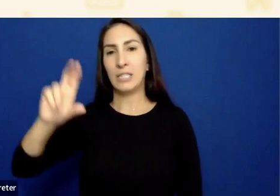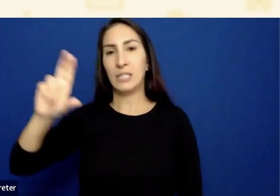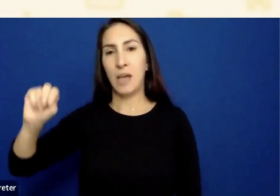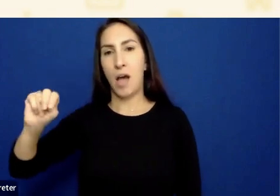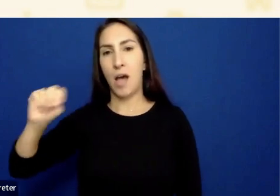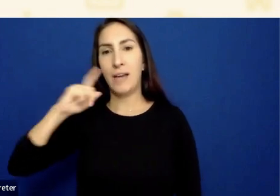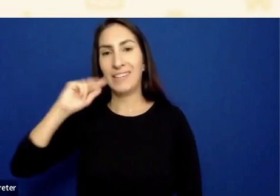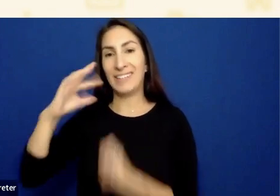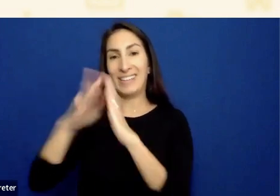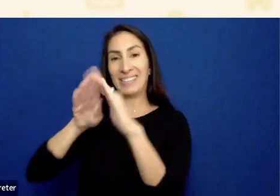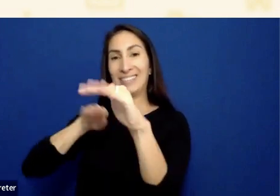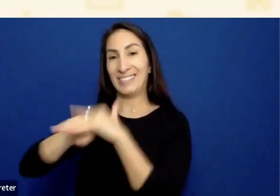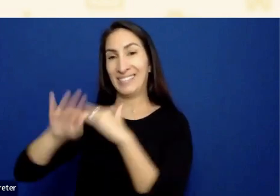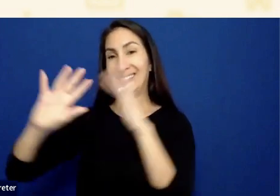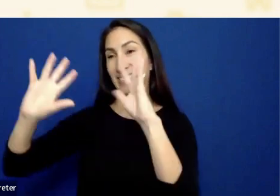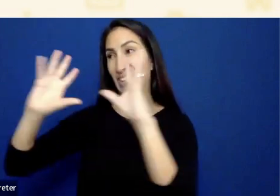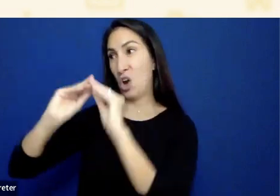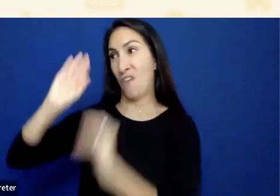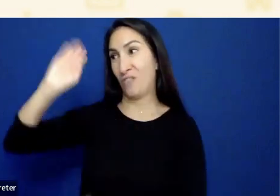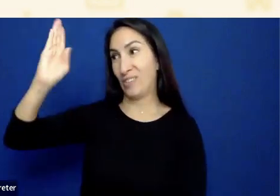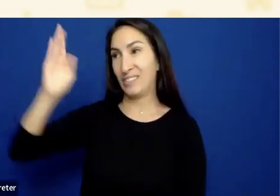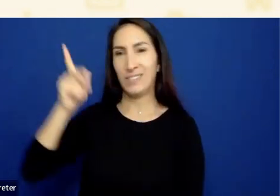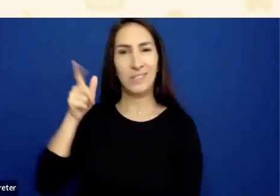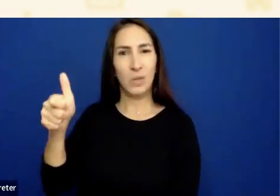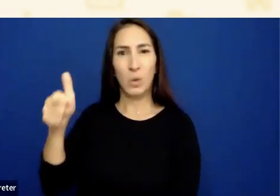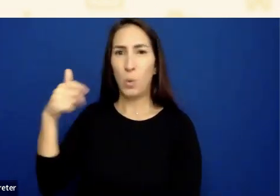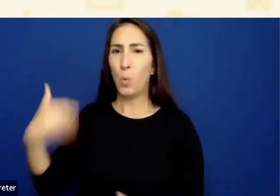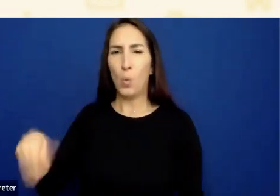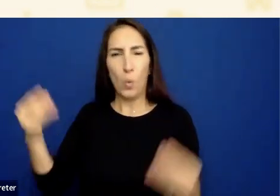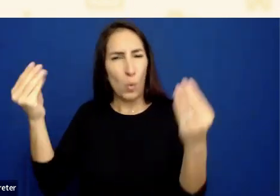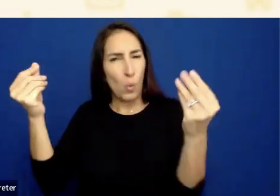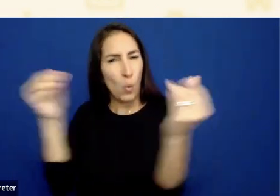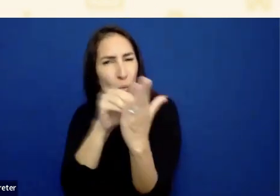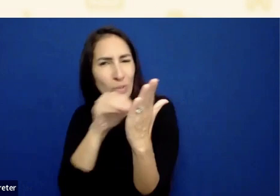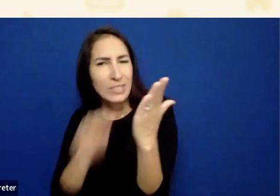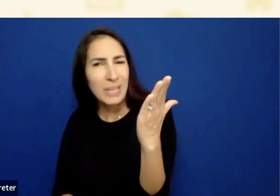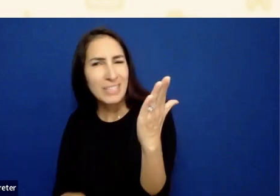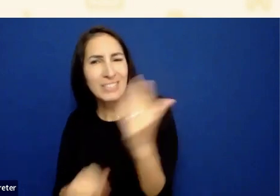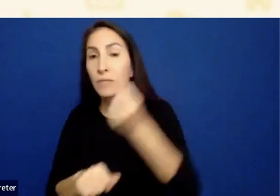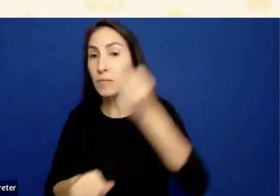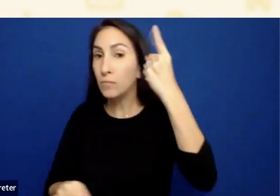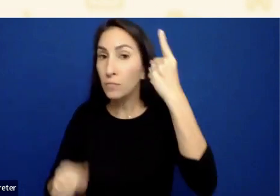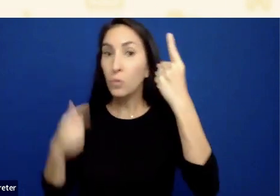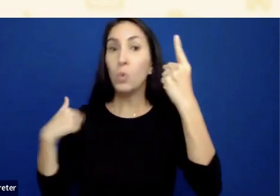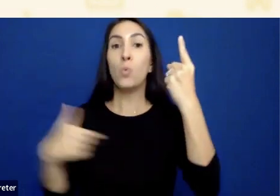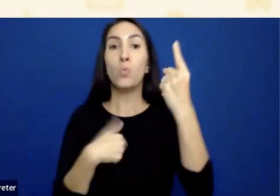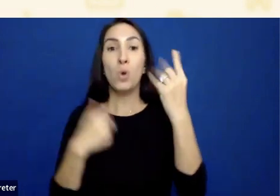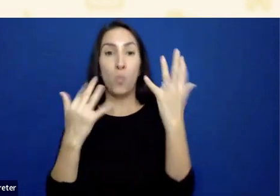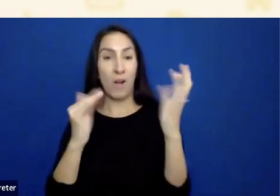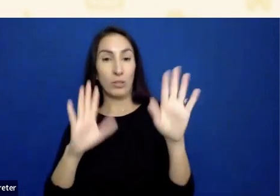Those conferences are not cheap. So we want to make it possible if you get your talk accepted